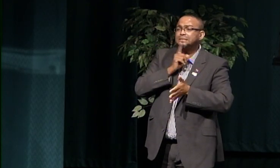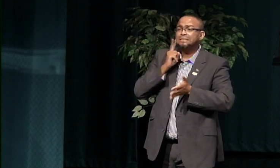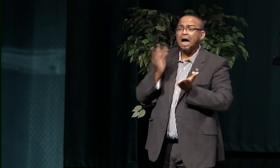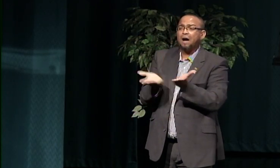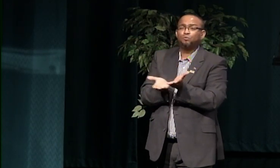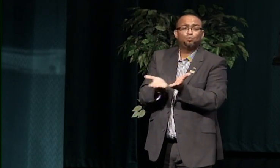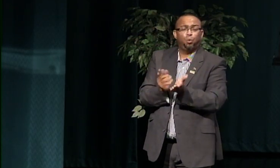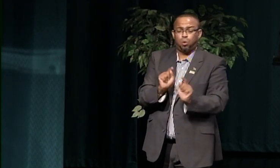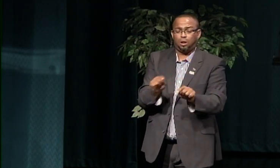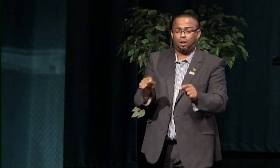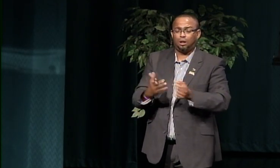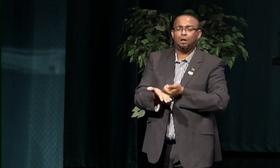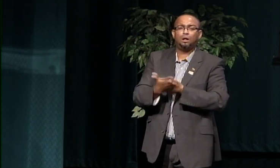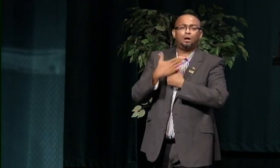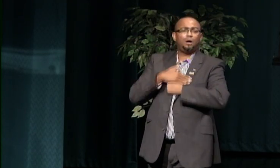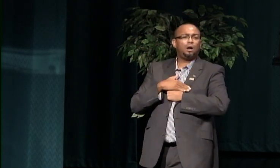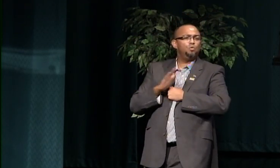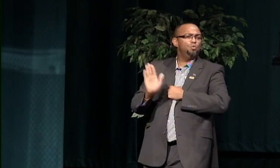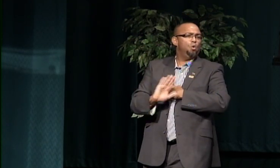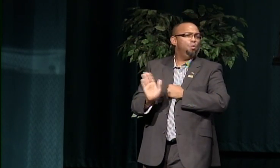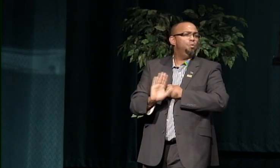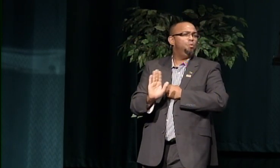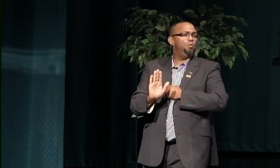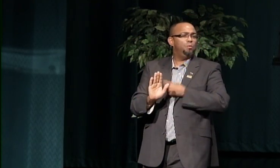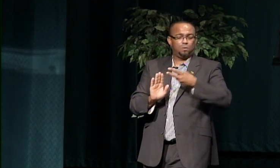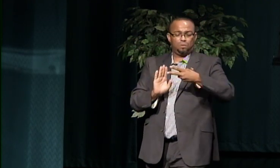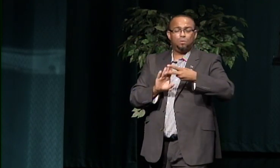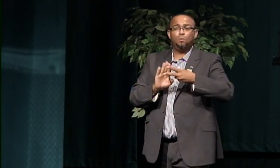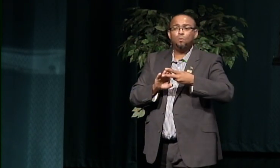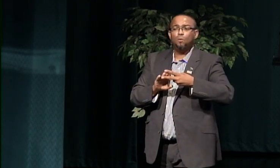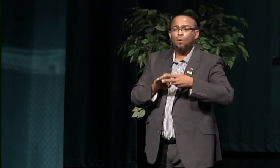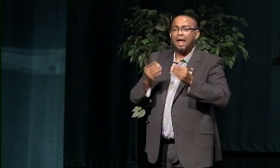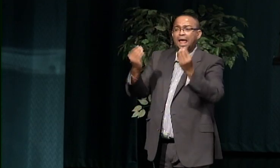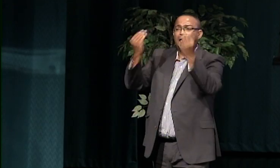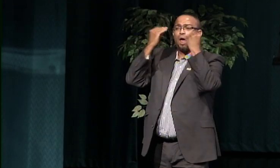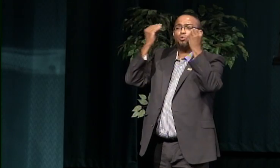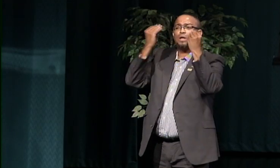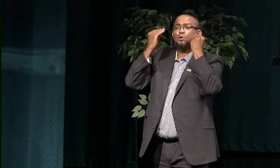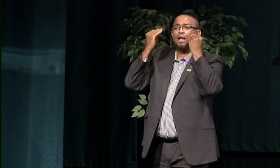And that means instruction happens